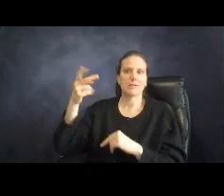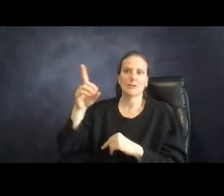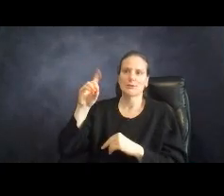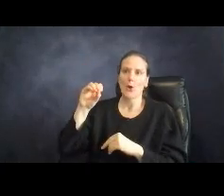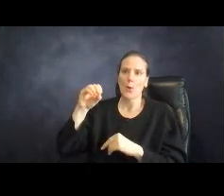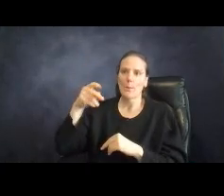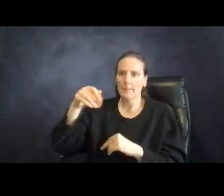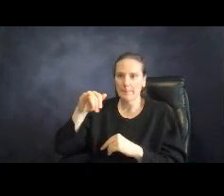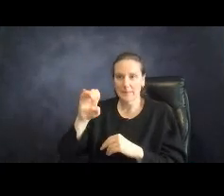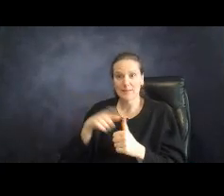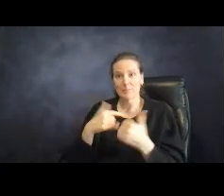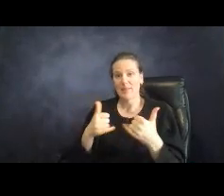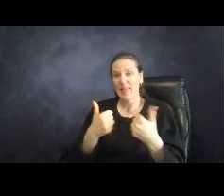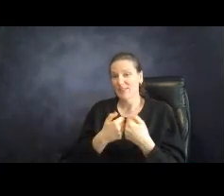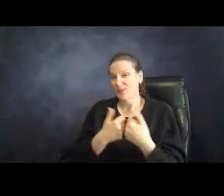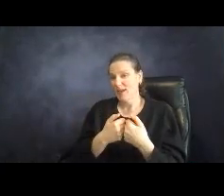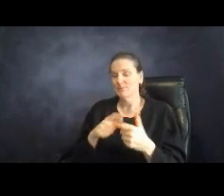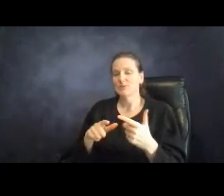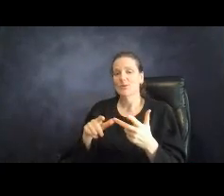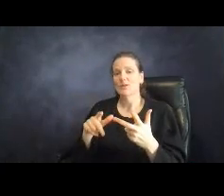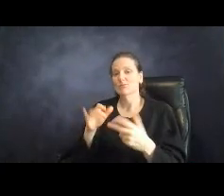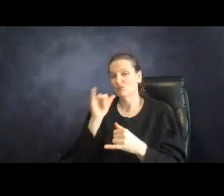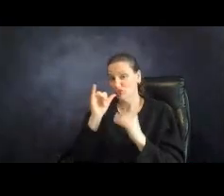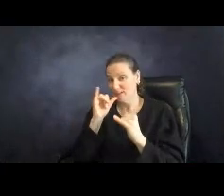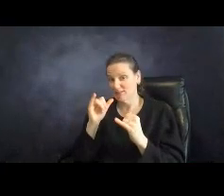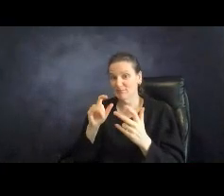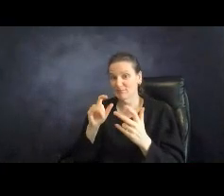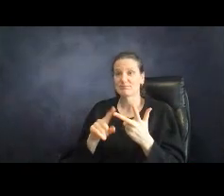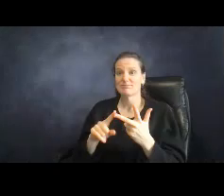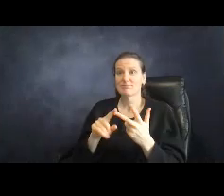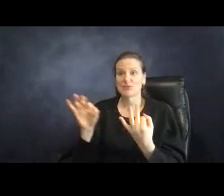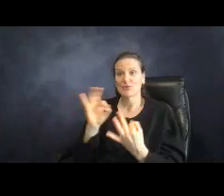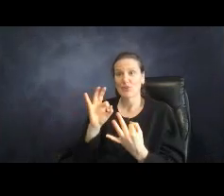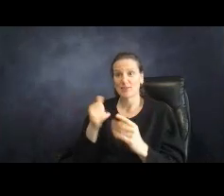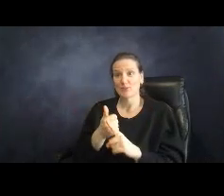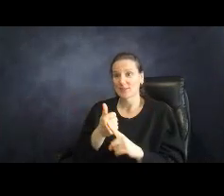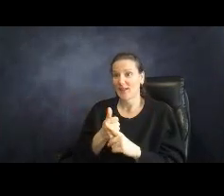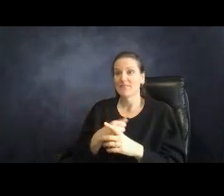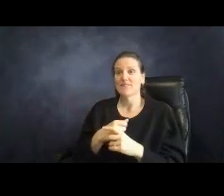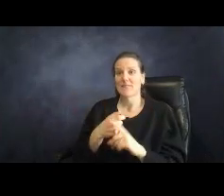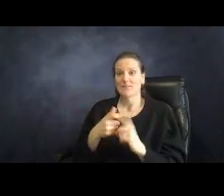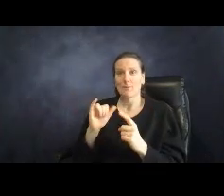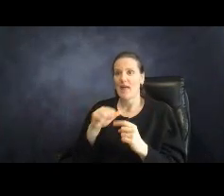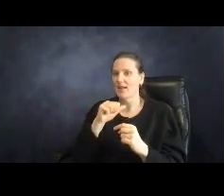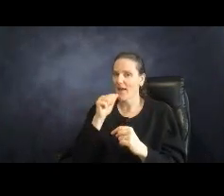or you know, having a drink or you know, just distracting yourself basically from the discomfort.